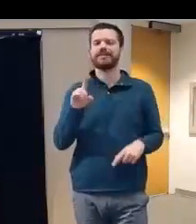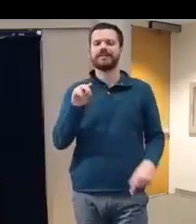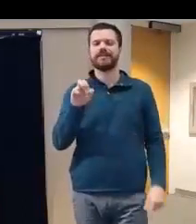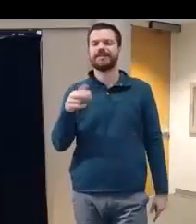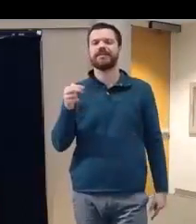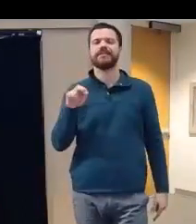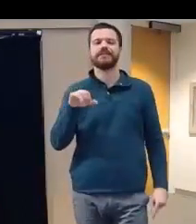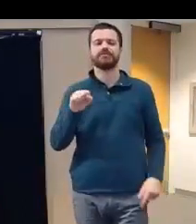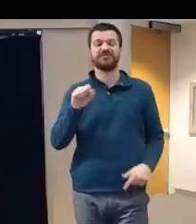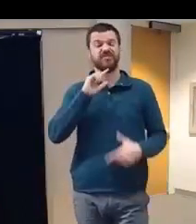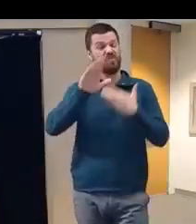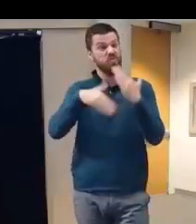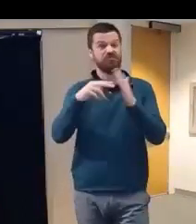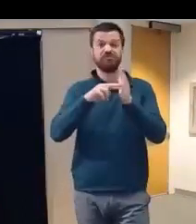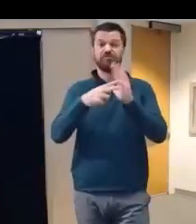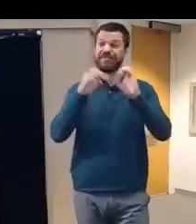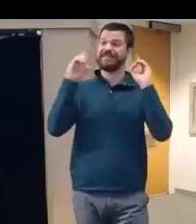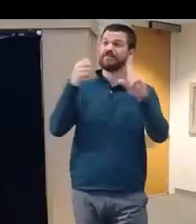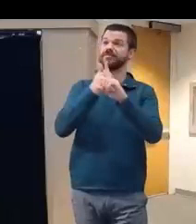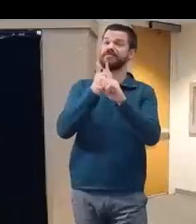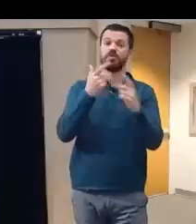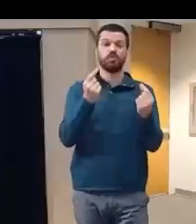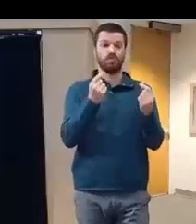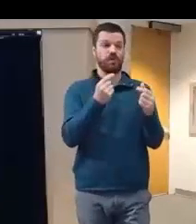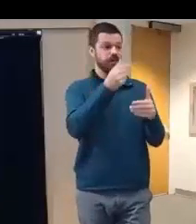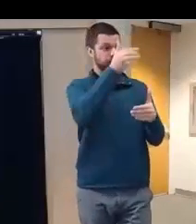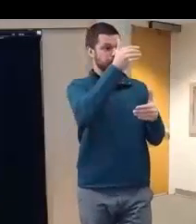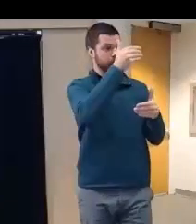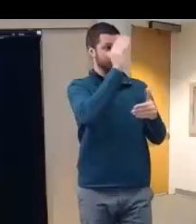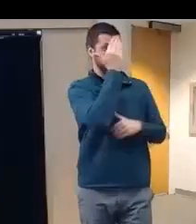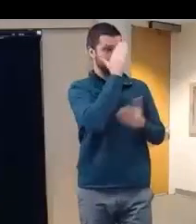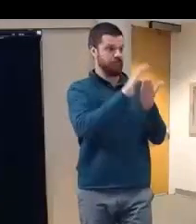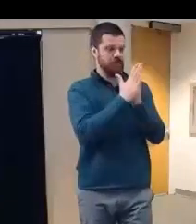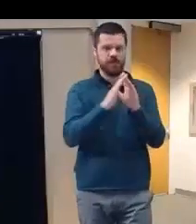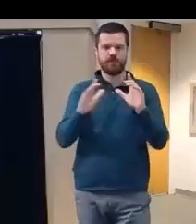is that the whole purpose of education is to turn mirrors into windows there are several